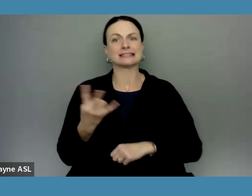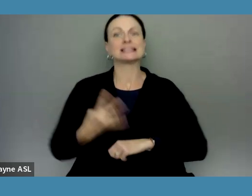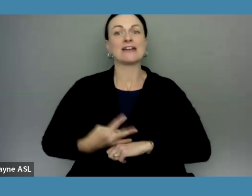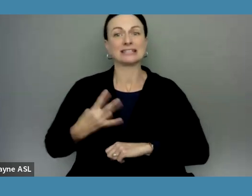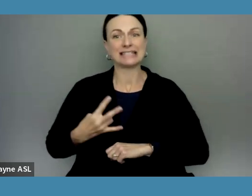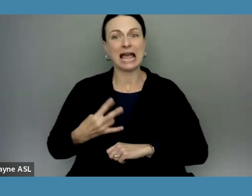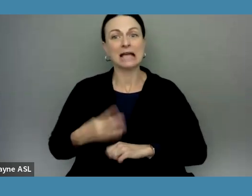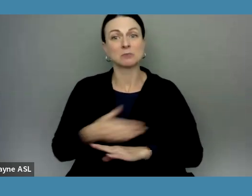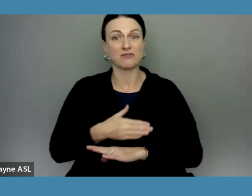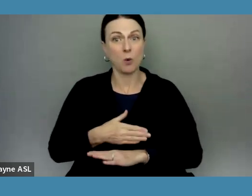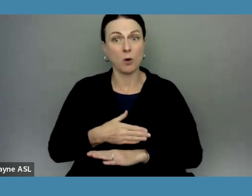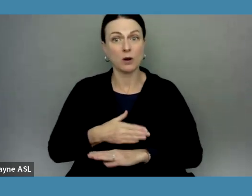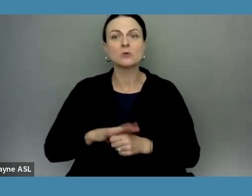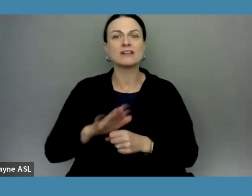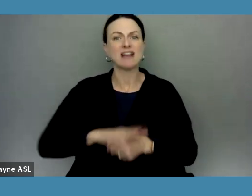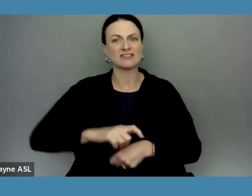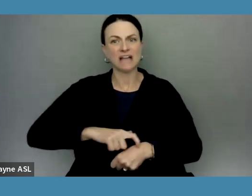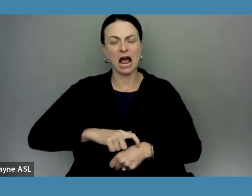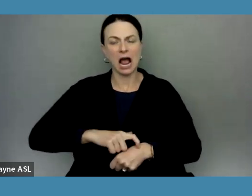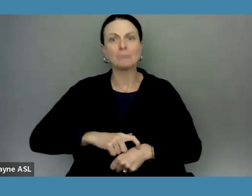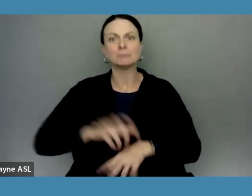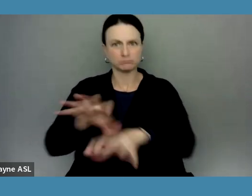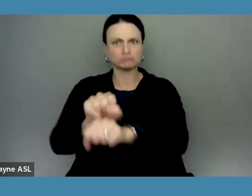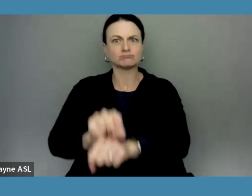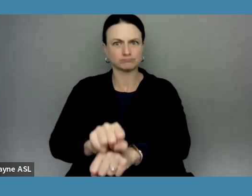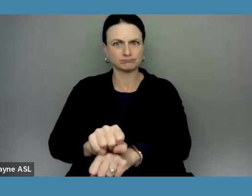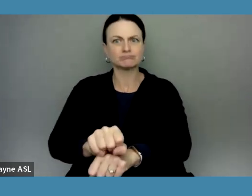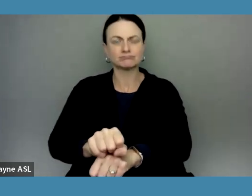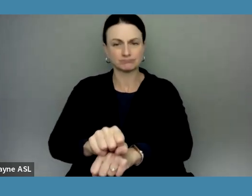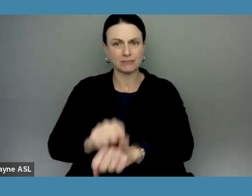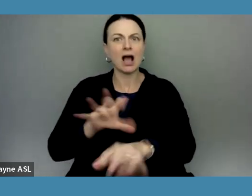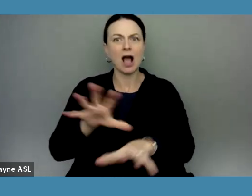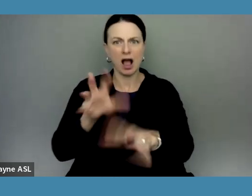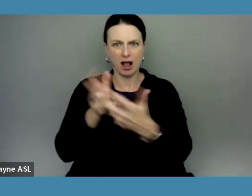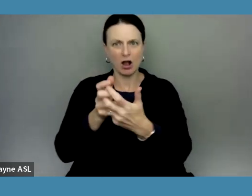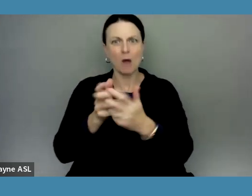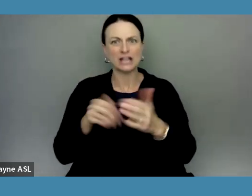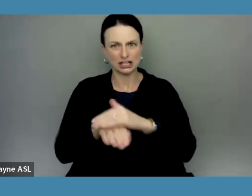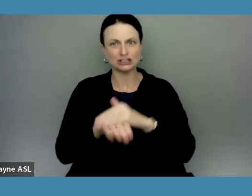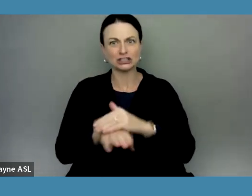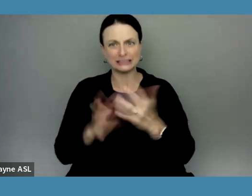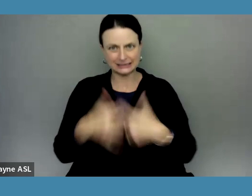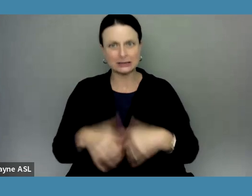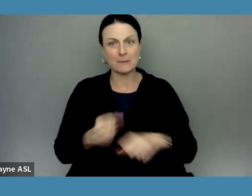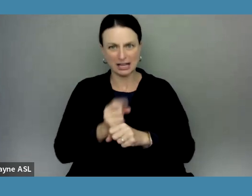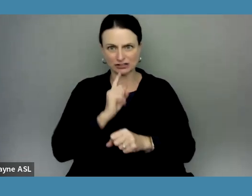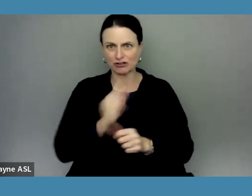just so that there's enough time for them to coordinate and make sure that the accommodations